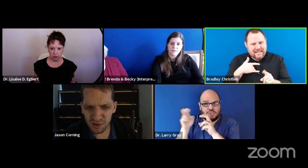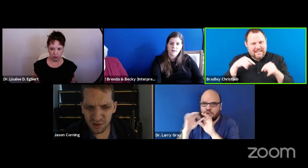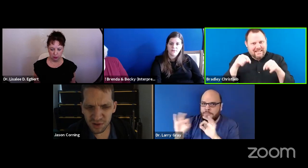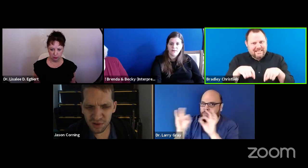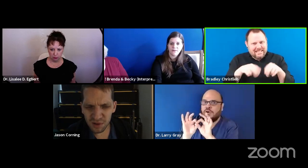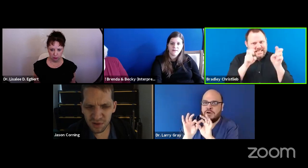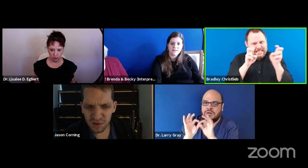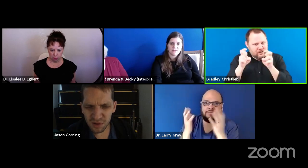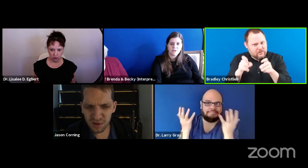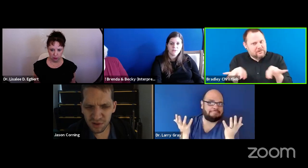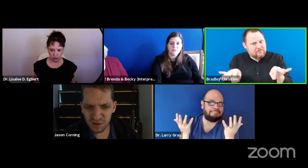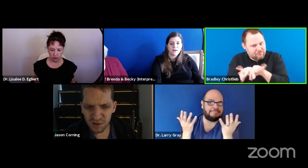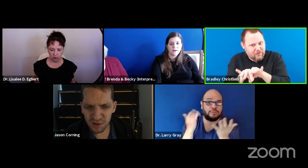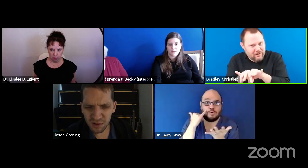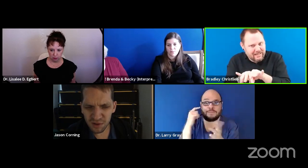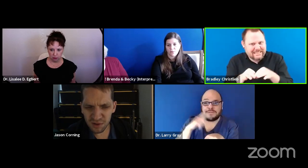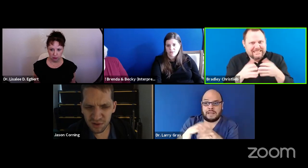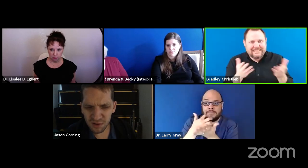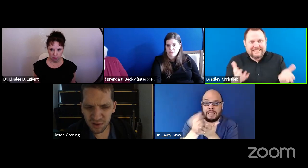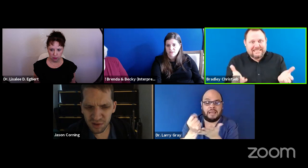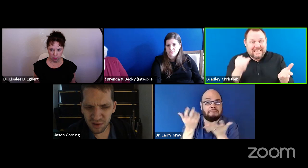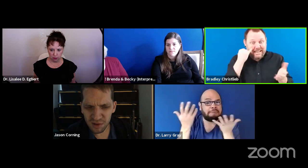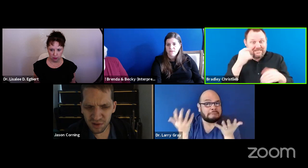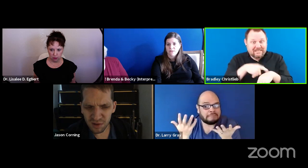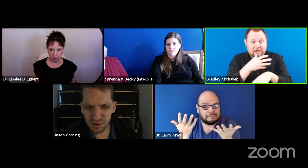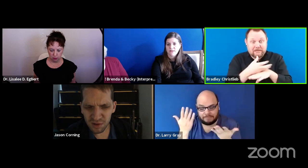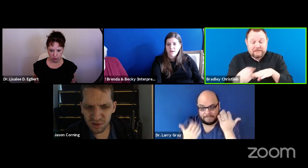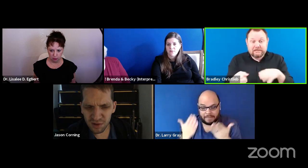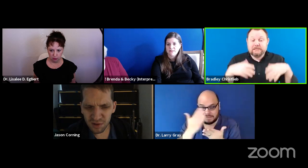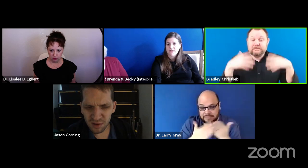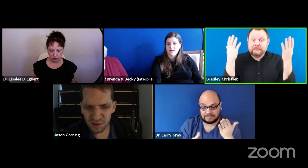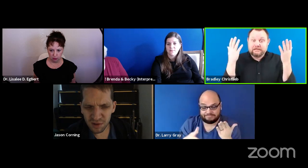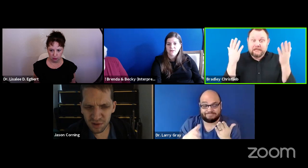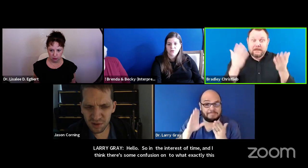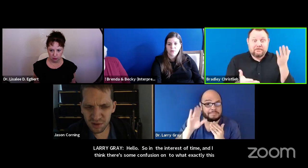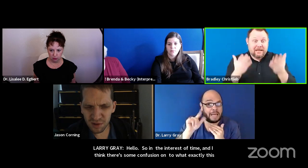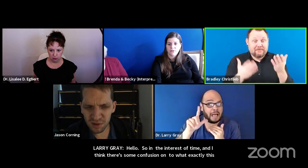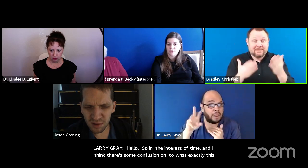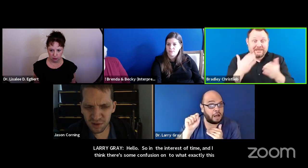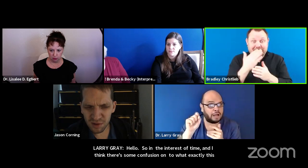So I feel that this issue is very important. So if time runs out, I'm not sure what we do.